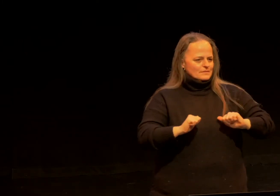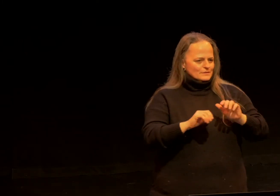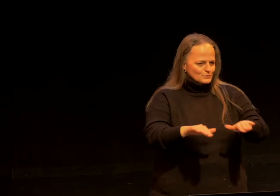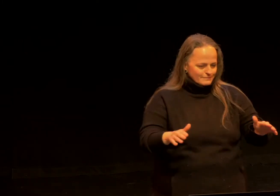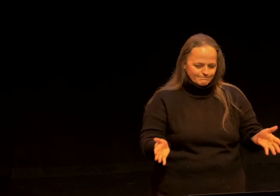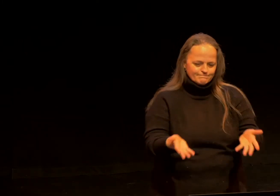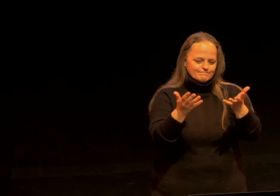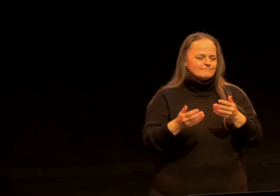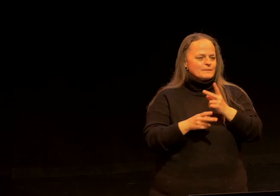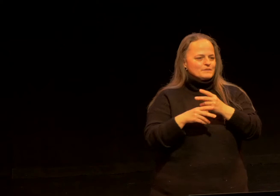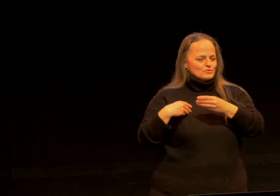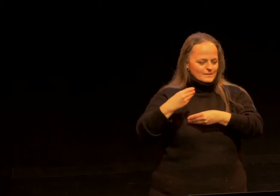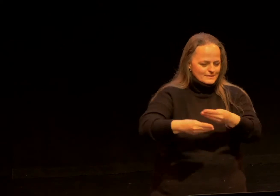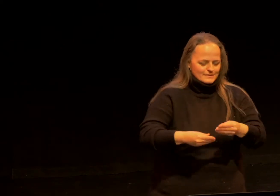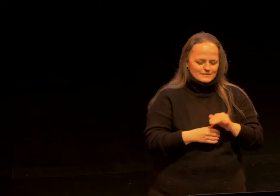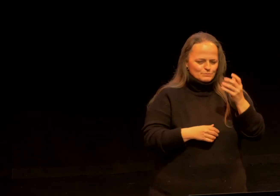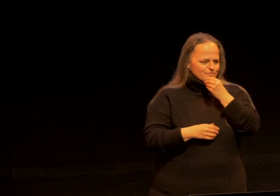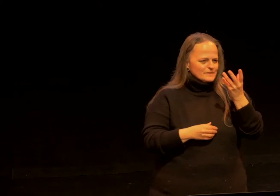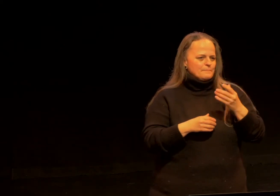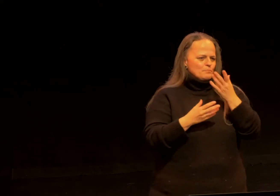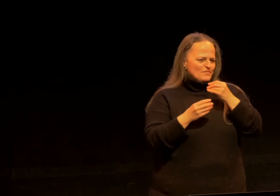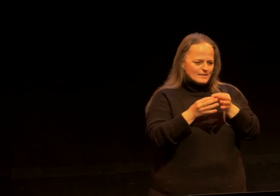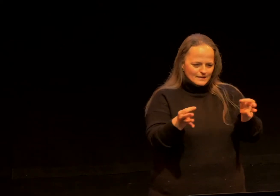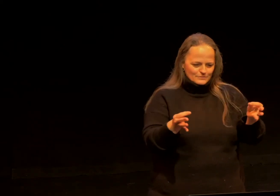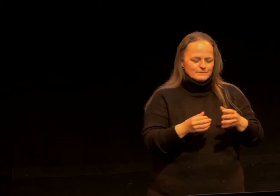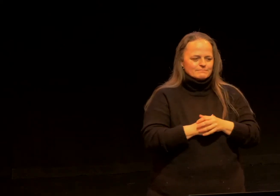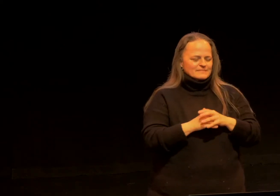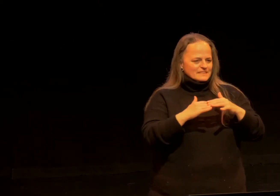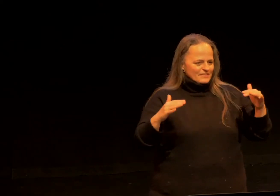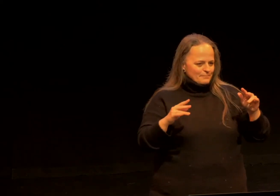to language and children were taken from their families and focused on